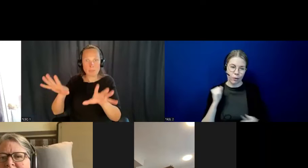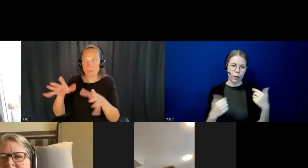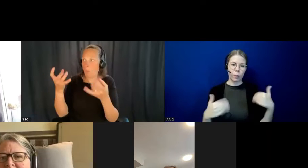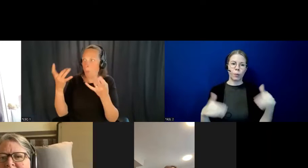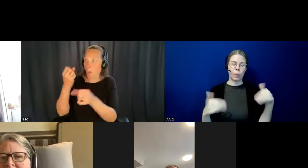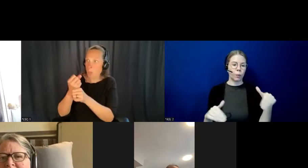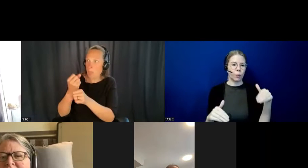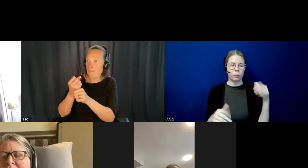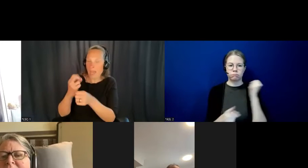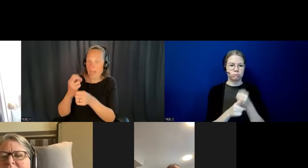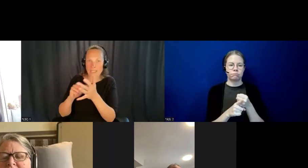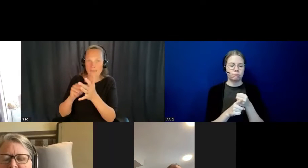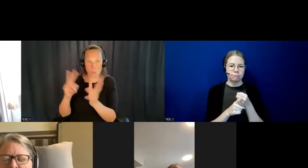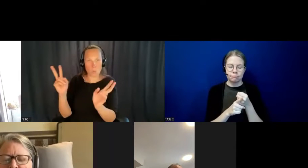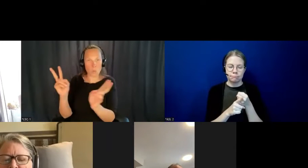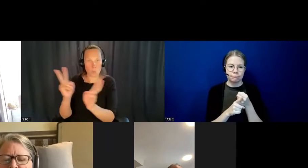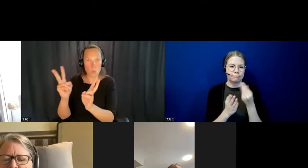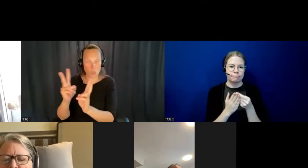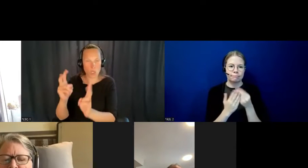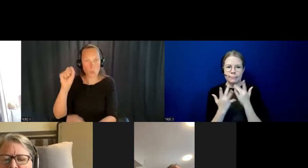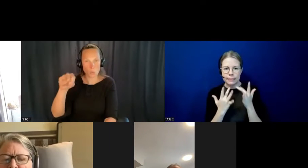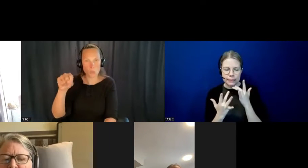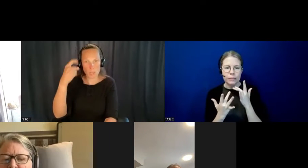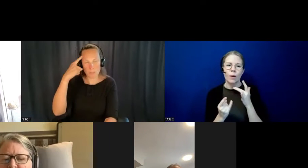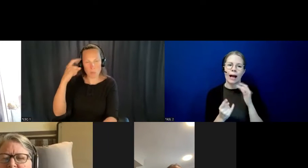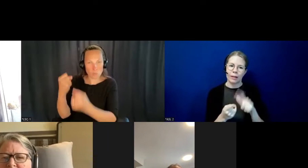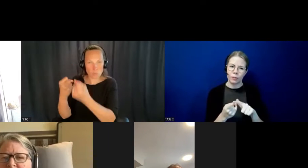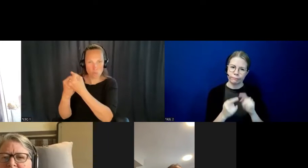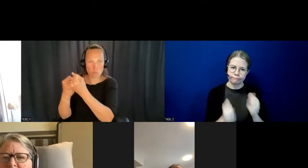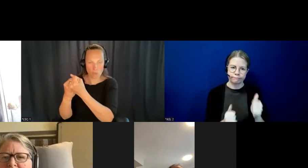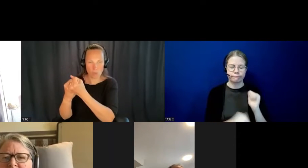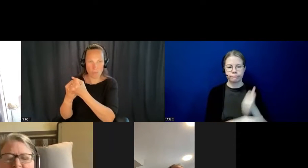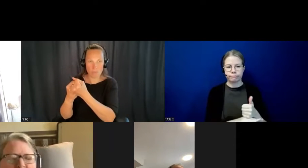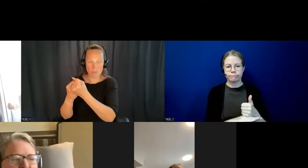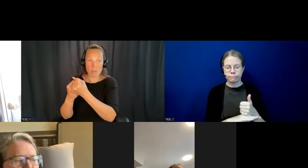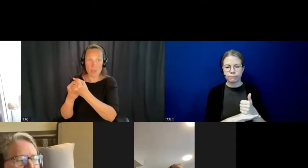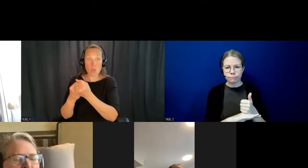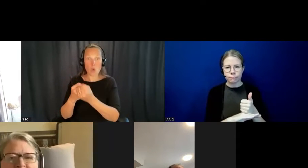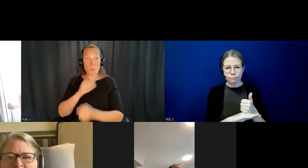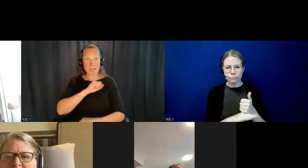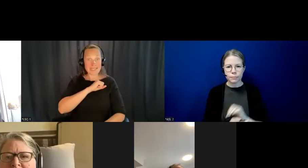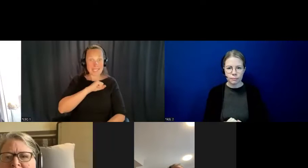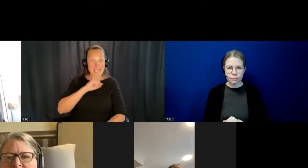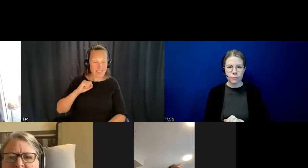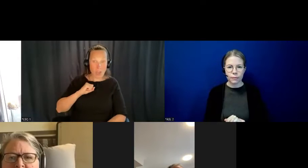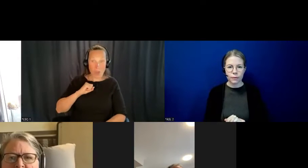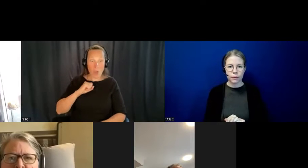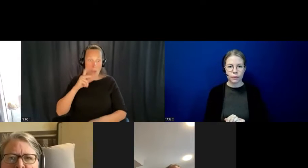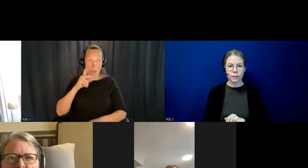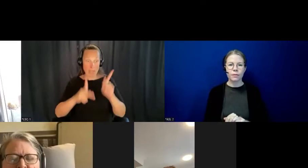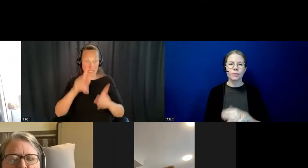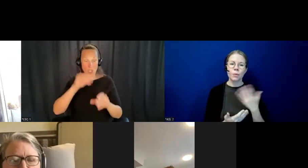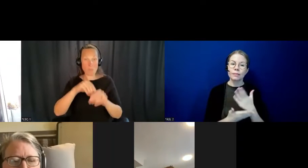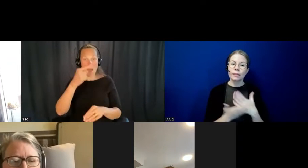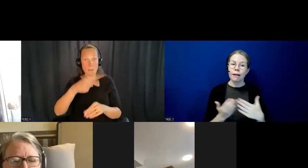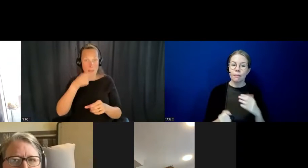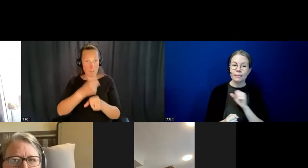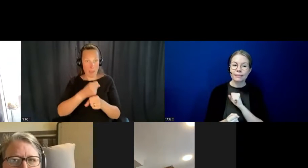SO EVEN SENATORS AND PARLIAMENTARIANS WHO MIGHT SOMETIMES OPPOSE A GOVERNMENT AS AN OPPOSITION,